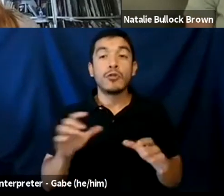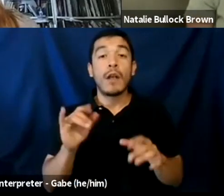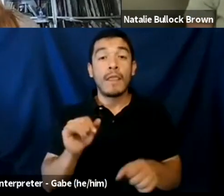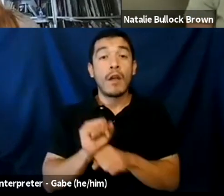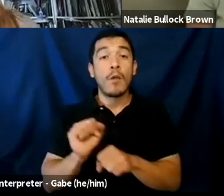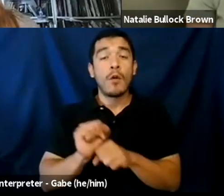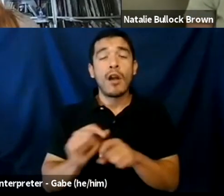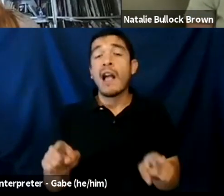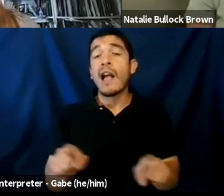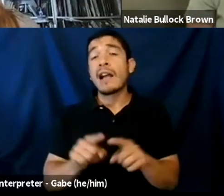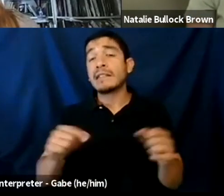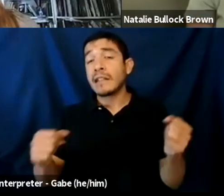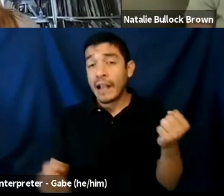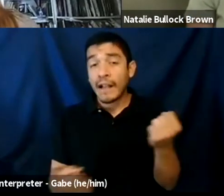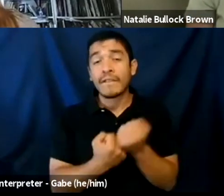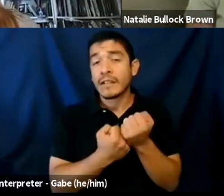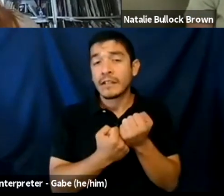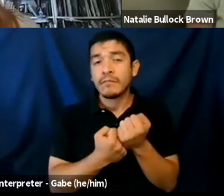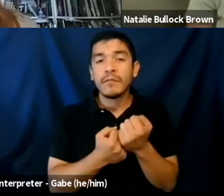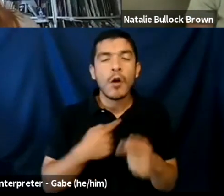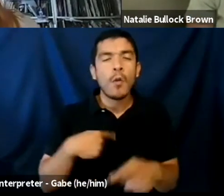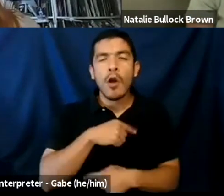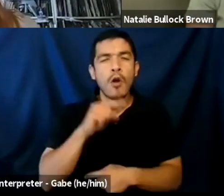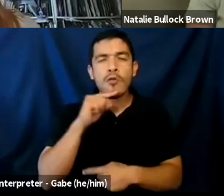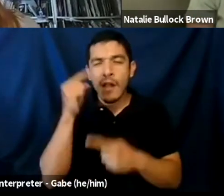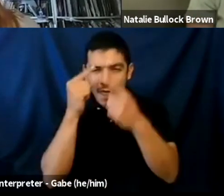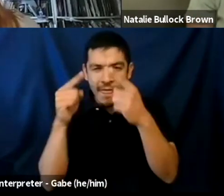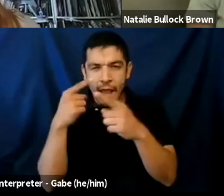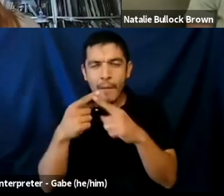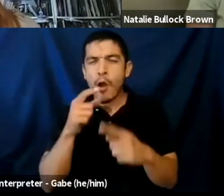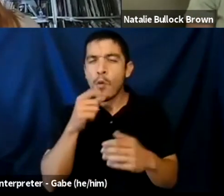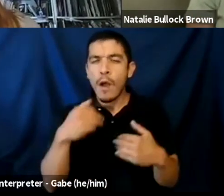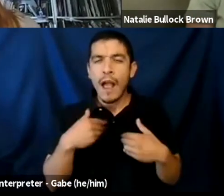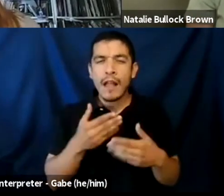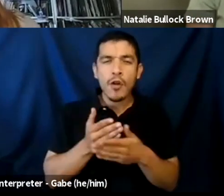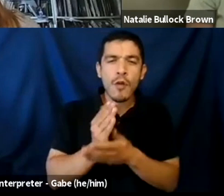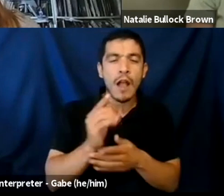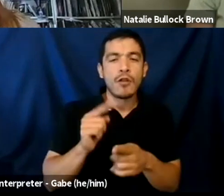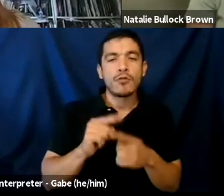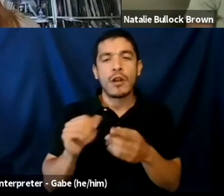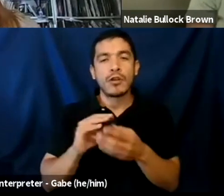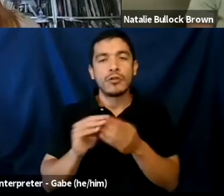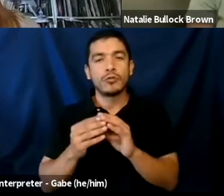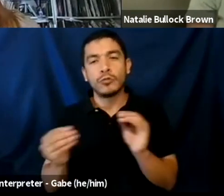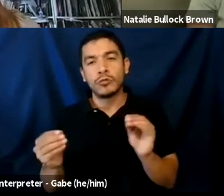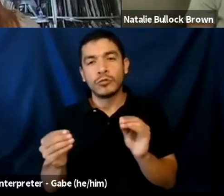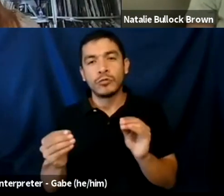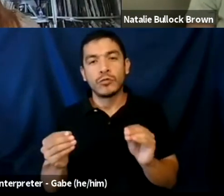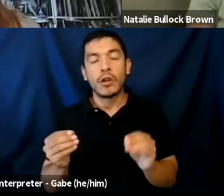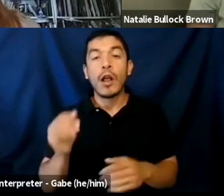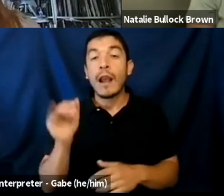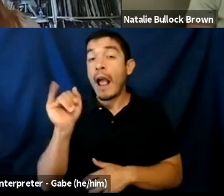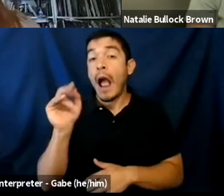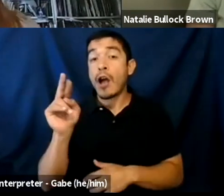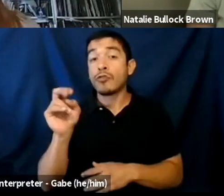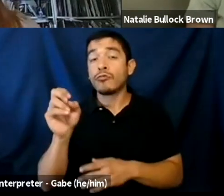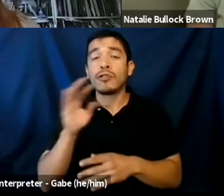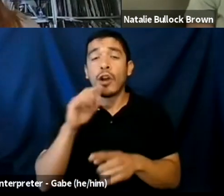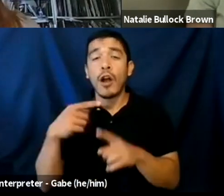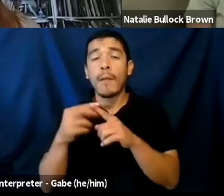it's really thinking about who has the right to a story. Andres is talking about resilience and tapping into that.